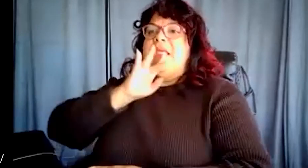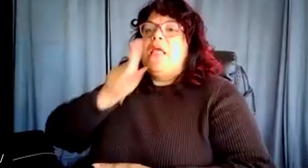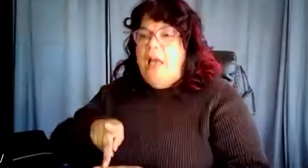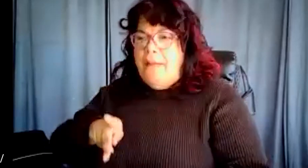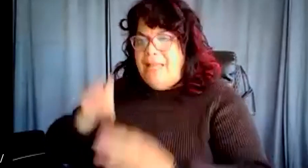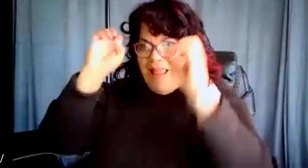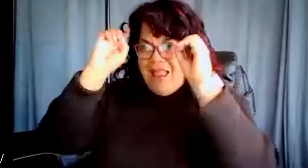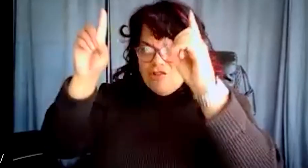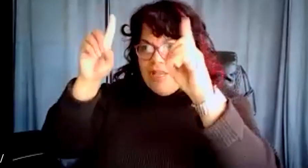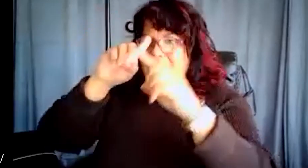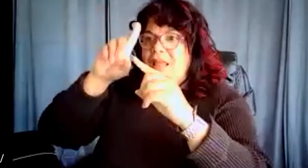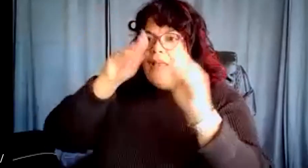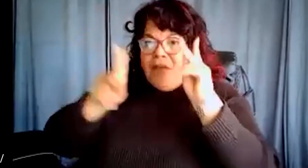up and educating about disability.